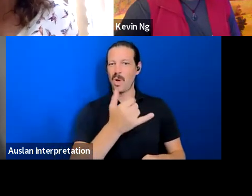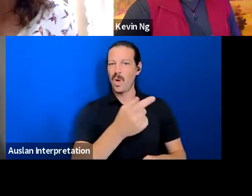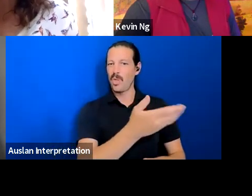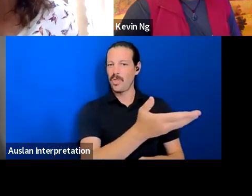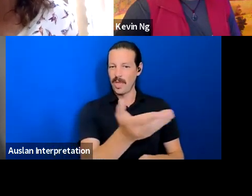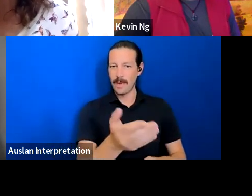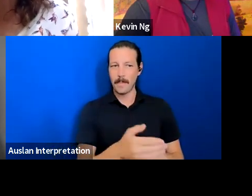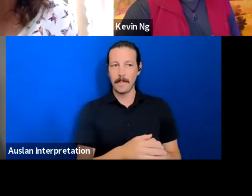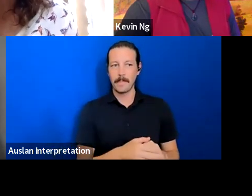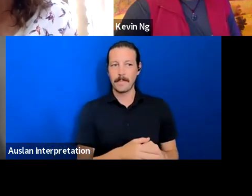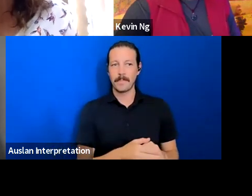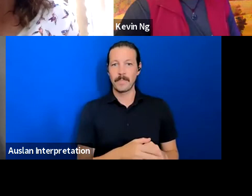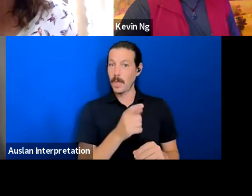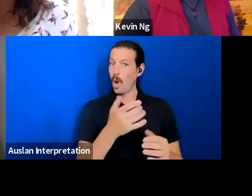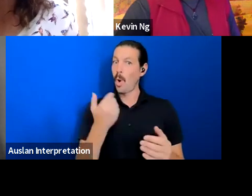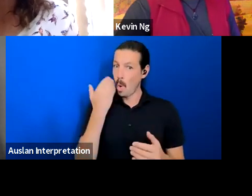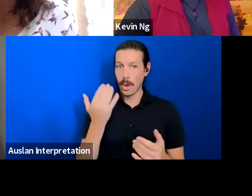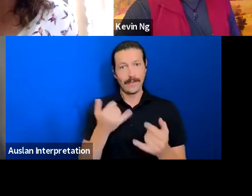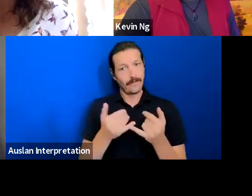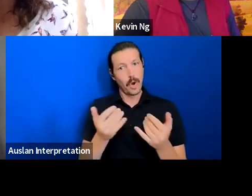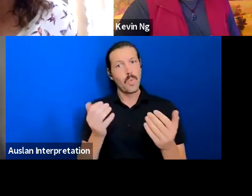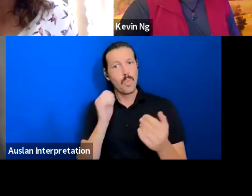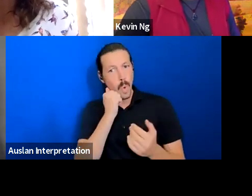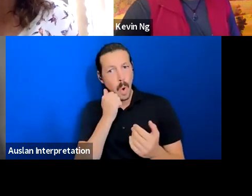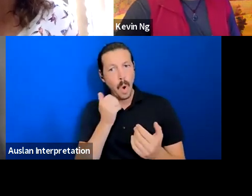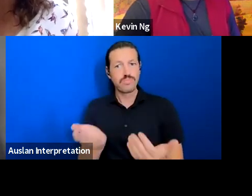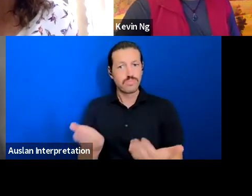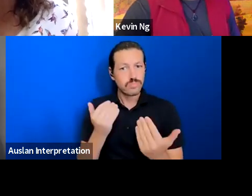and just talk through my own little fears so that I can get back to the task at hand.